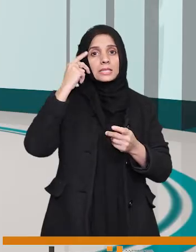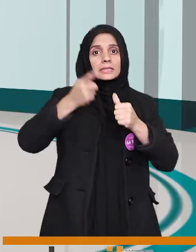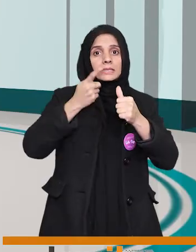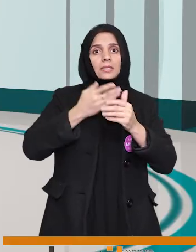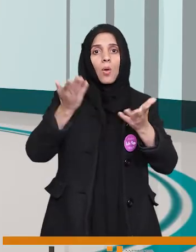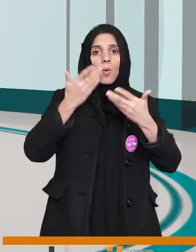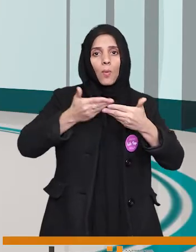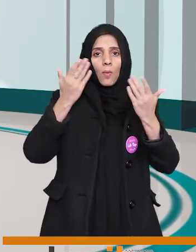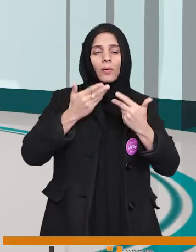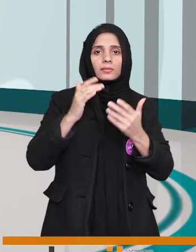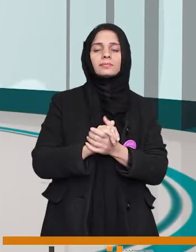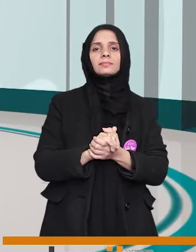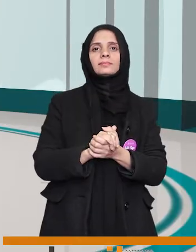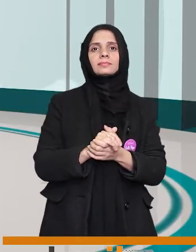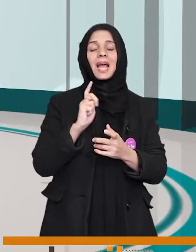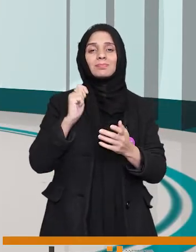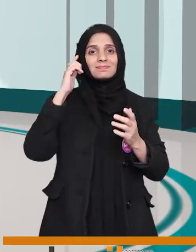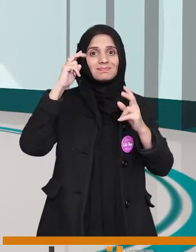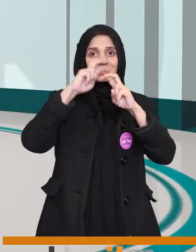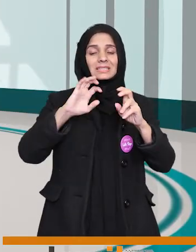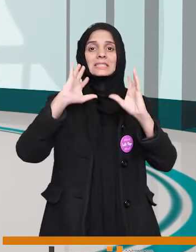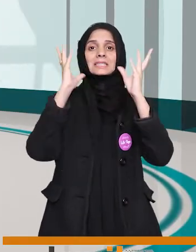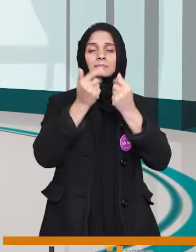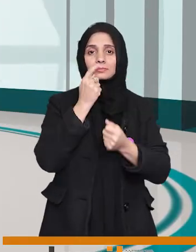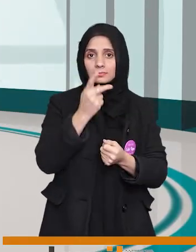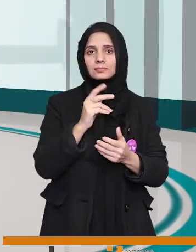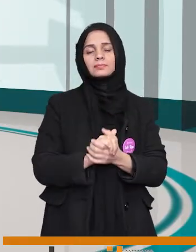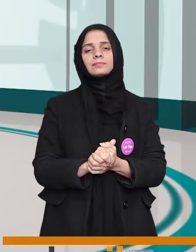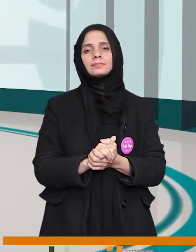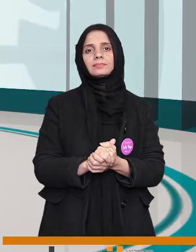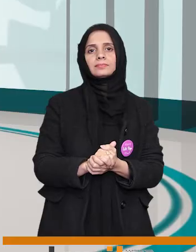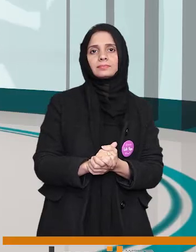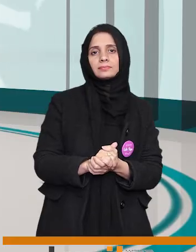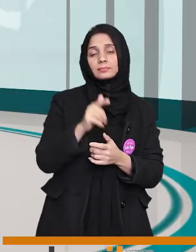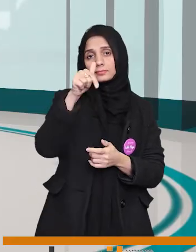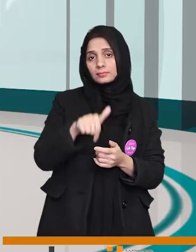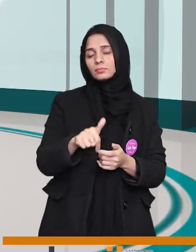because of influx from the at Asian freelances. It is worth considering here